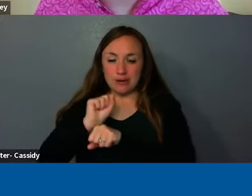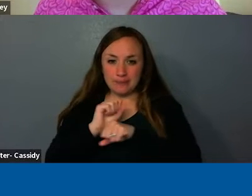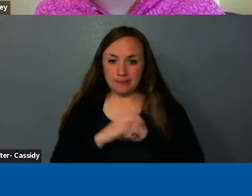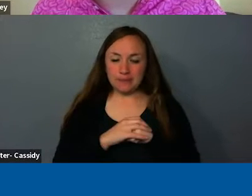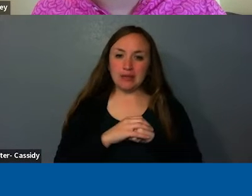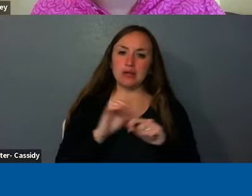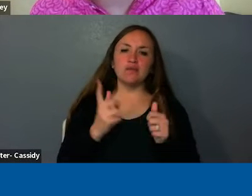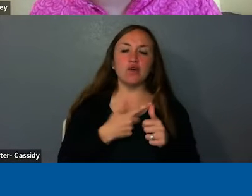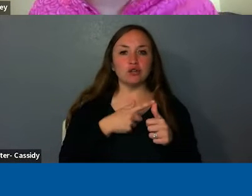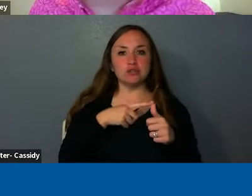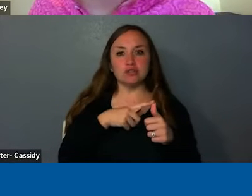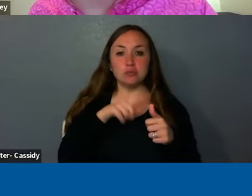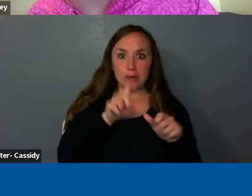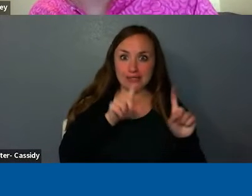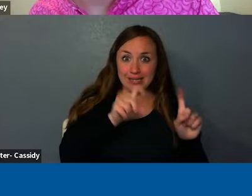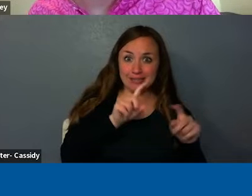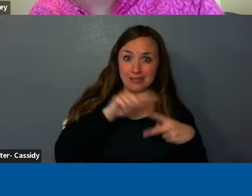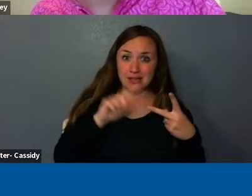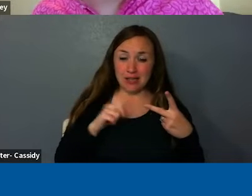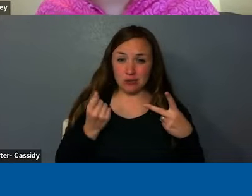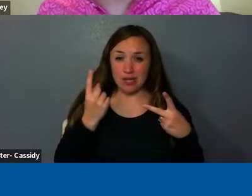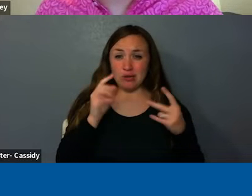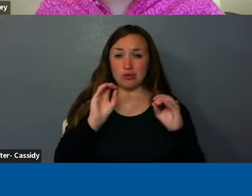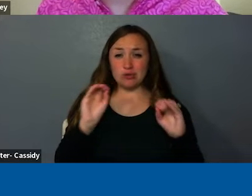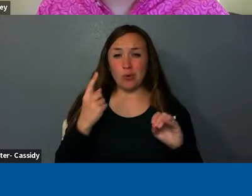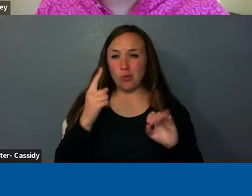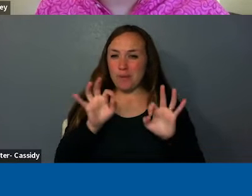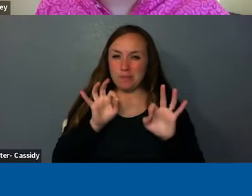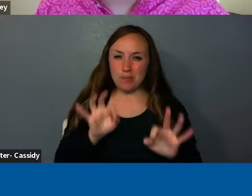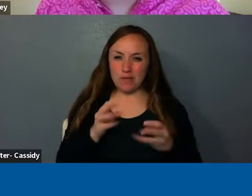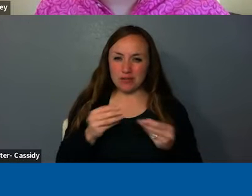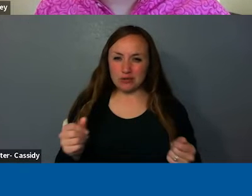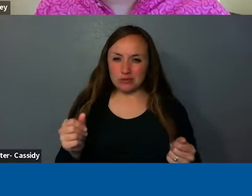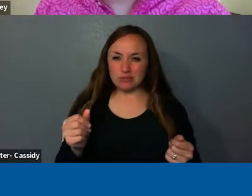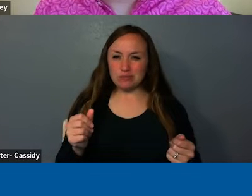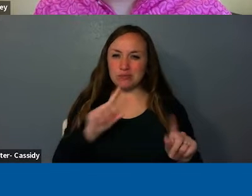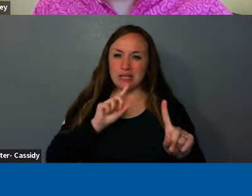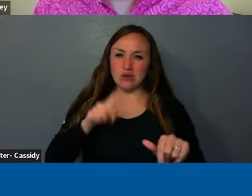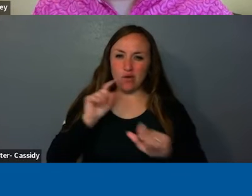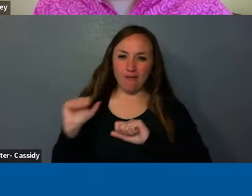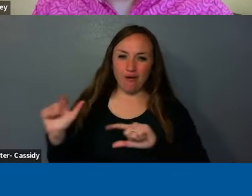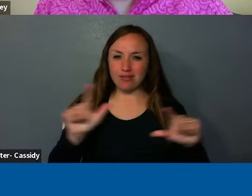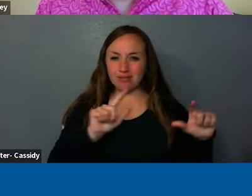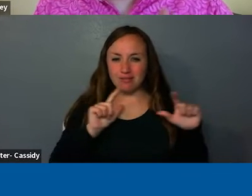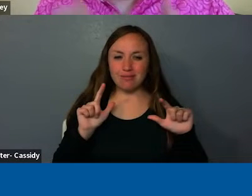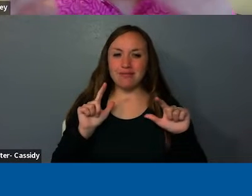understanding that there is no one perfect solution for everyone. And because of this, you know,